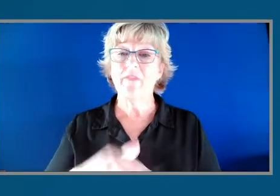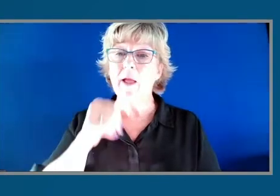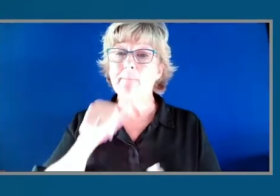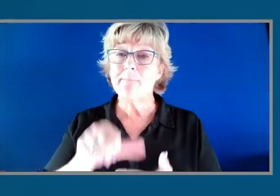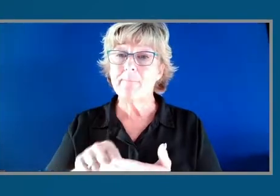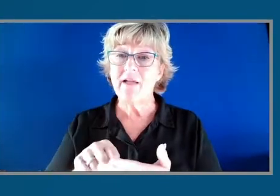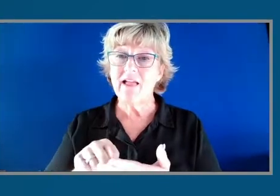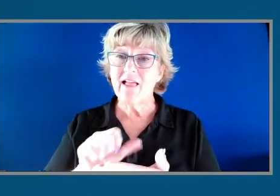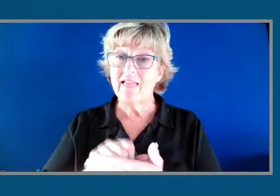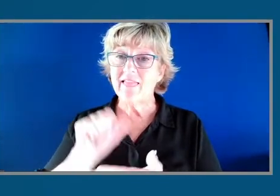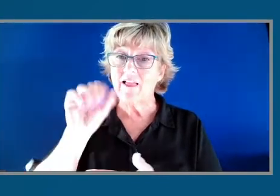Studio: to submit by mail or to drop it off in person.